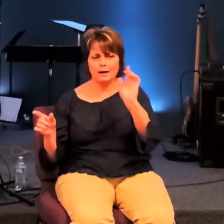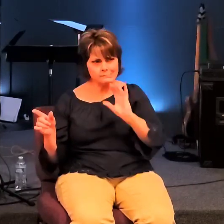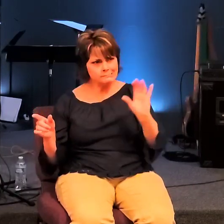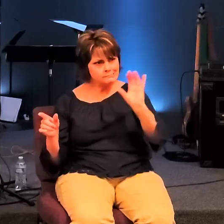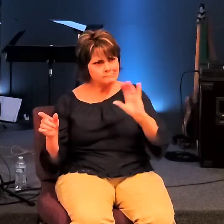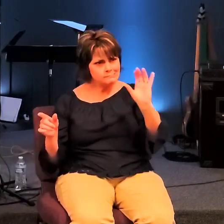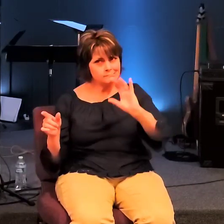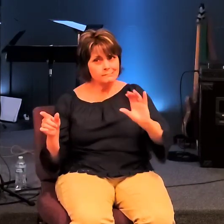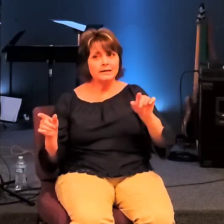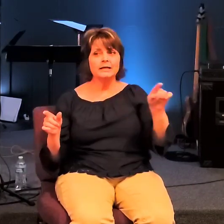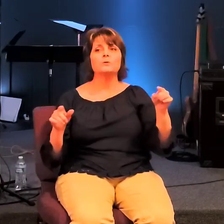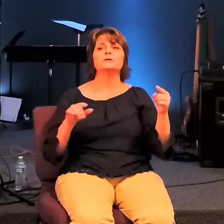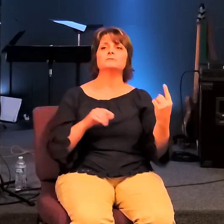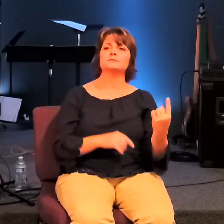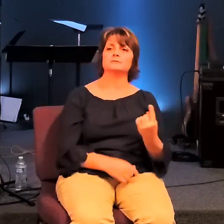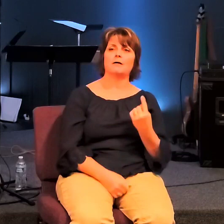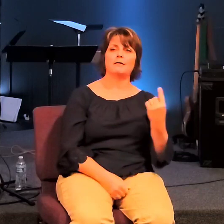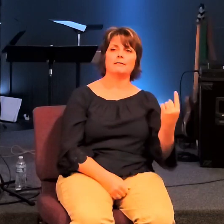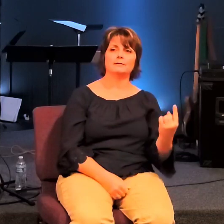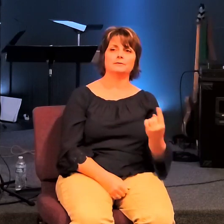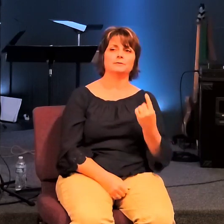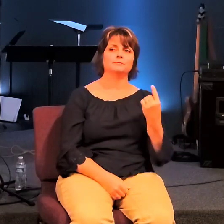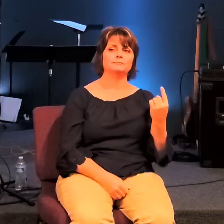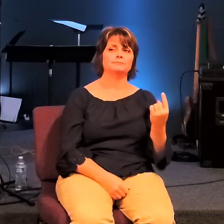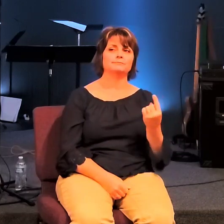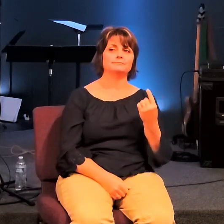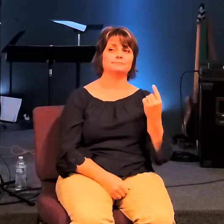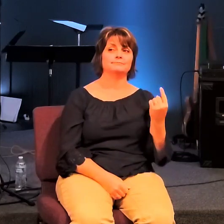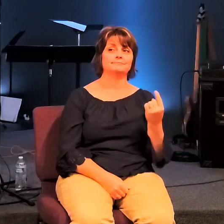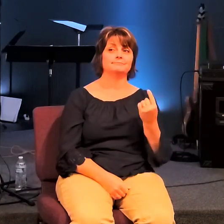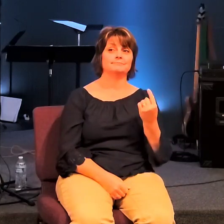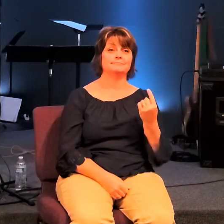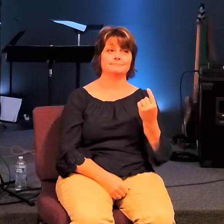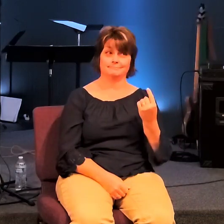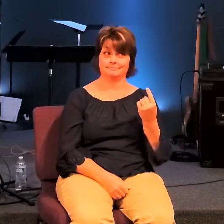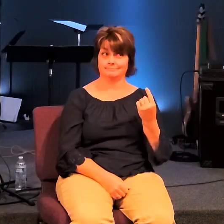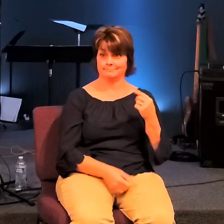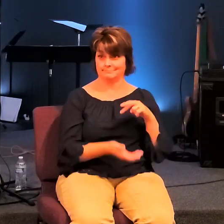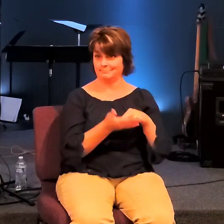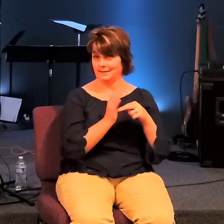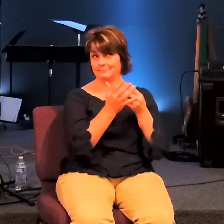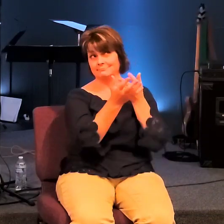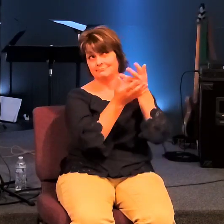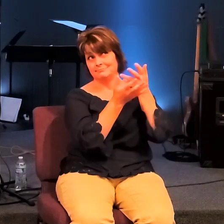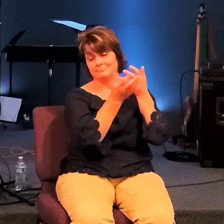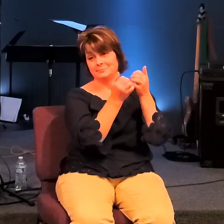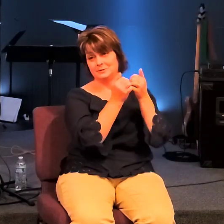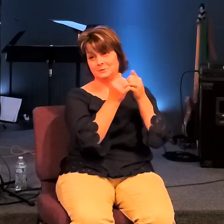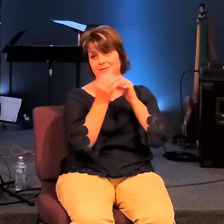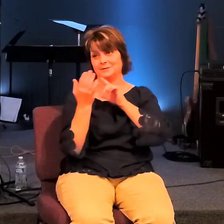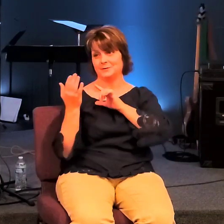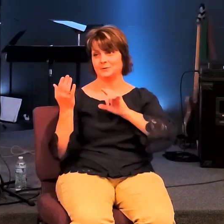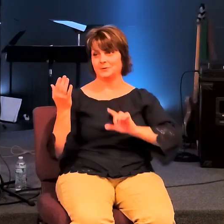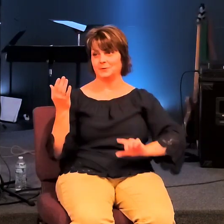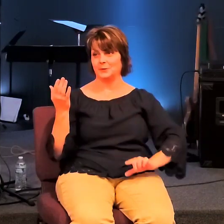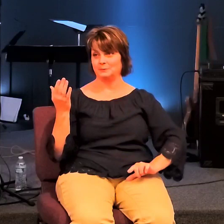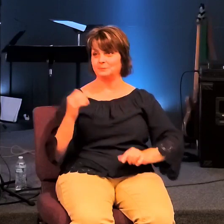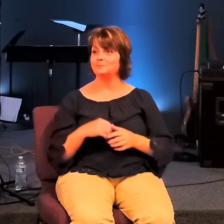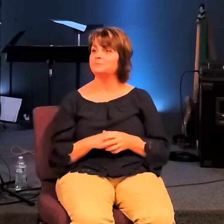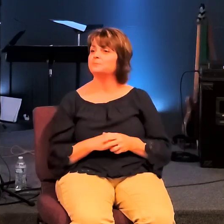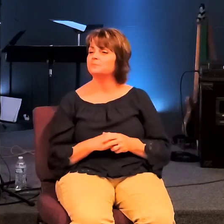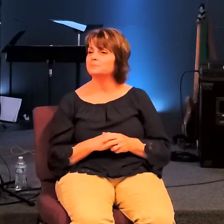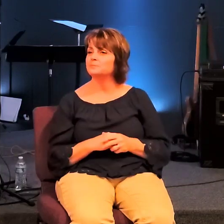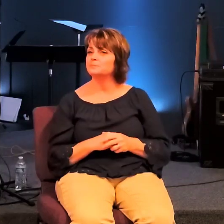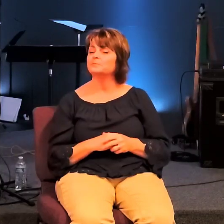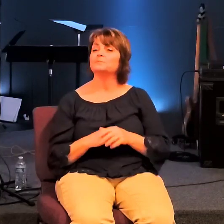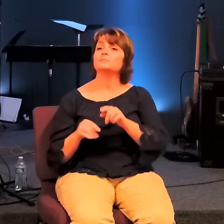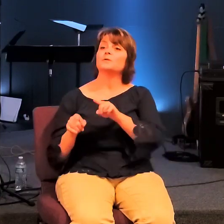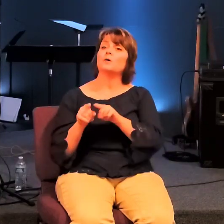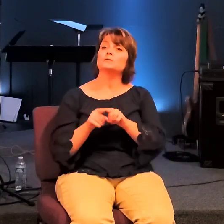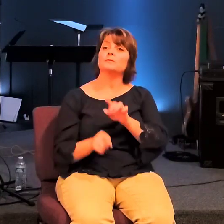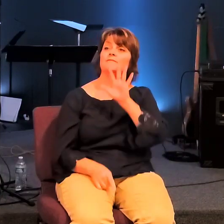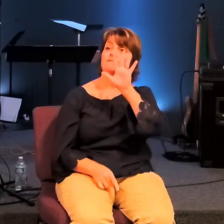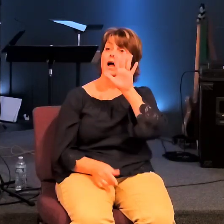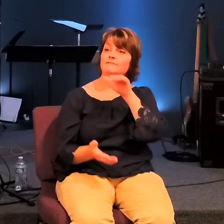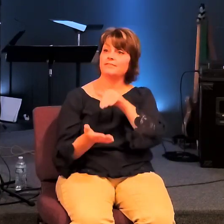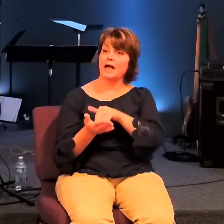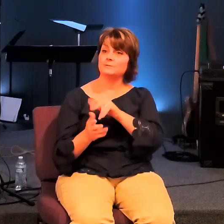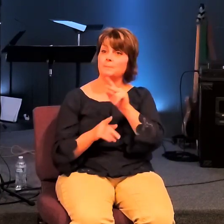solitude meeting with the Lord he also went away to pray after feeding the 5000 and then